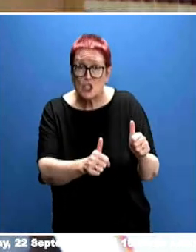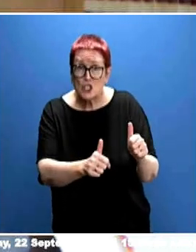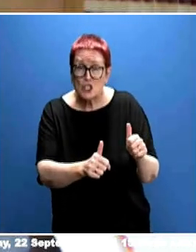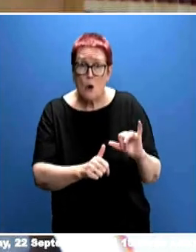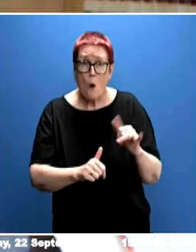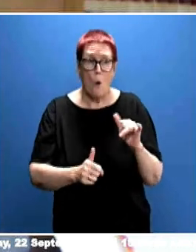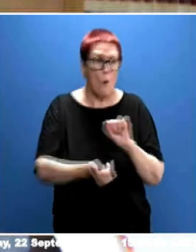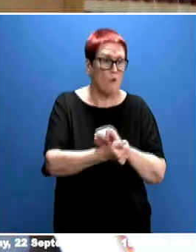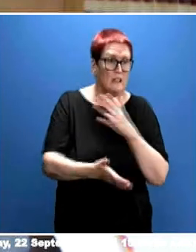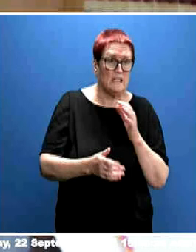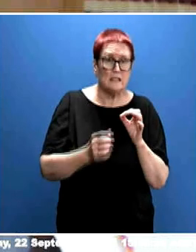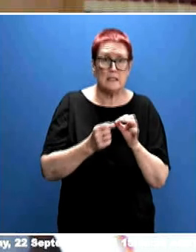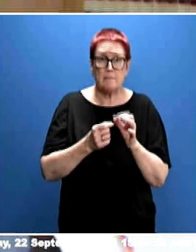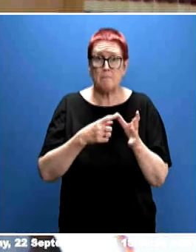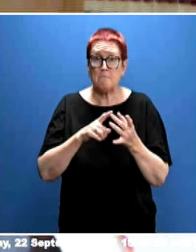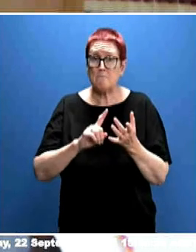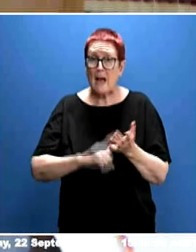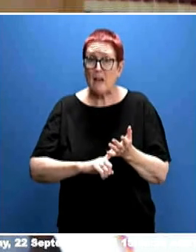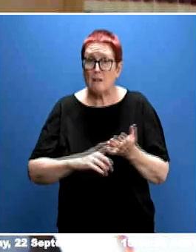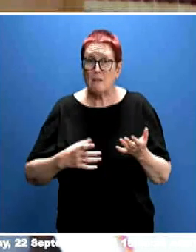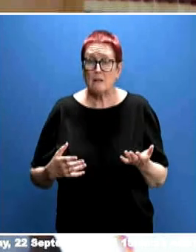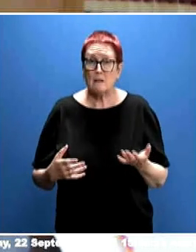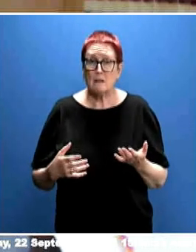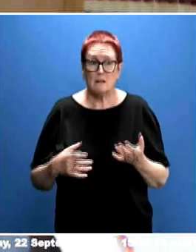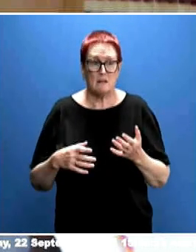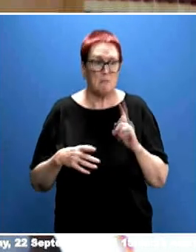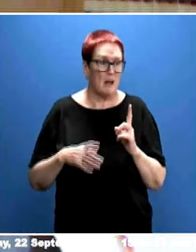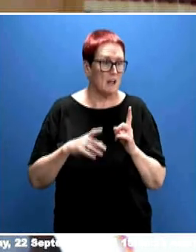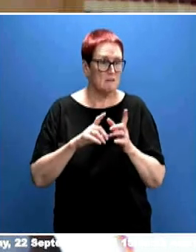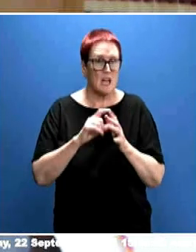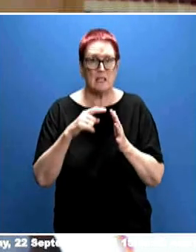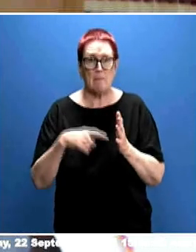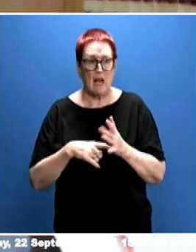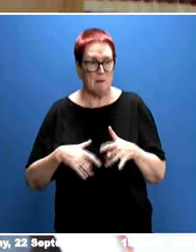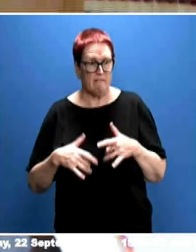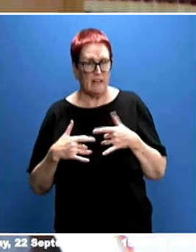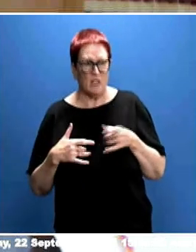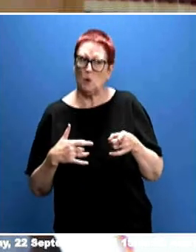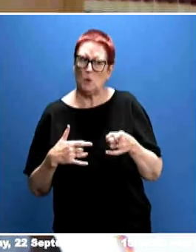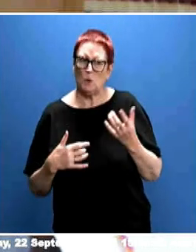on bail, but the Department considers that they are a risk under the test